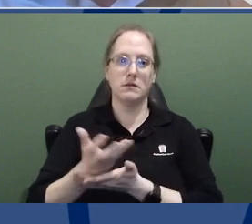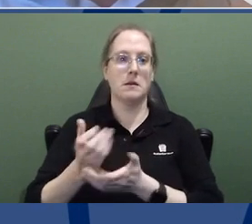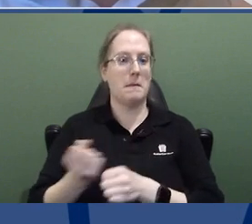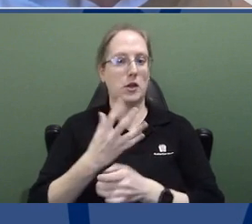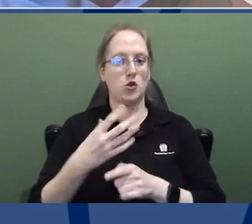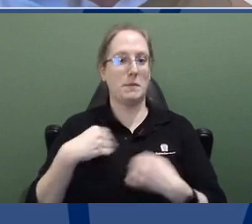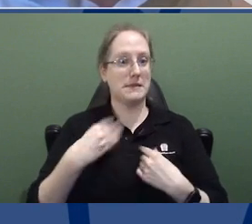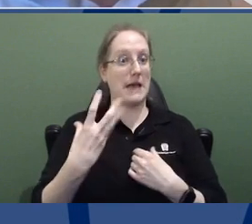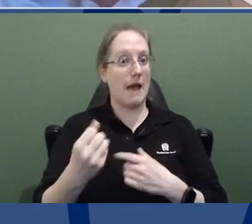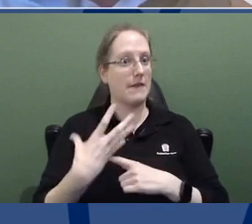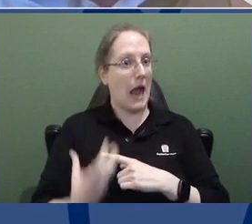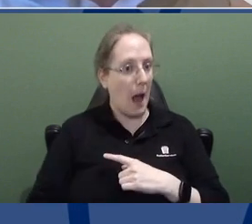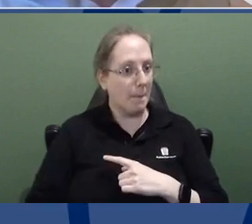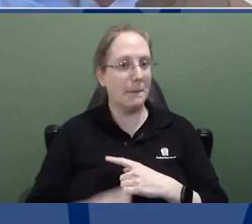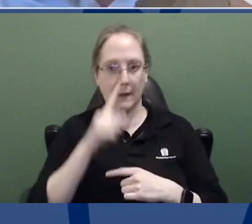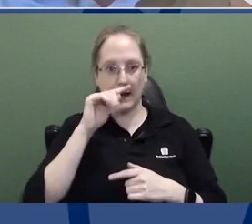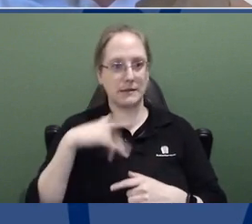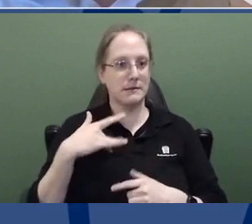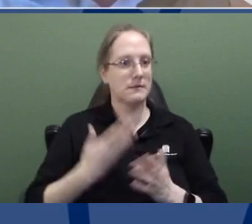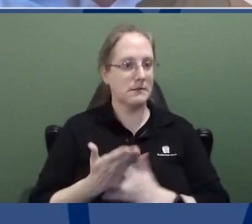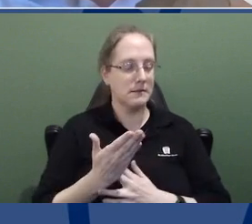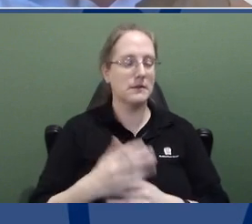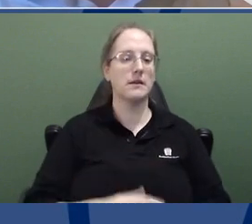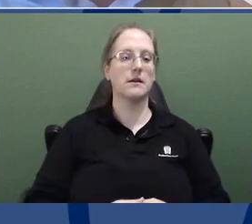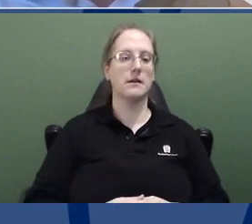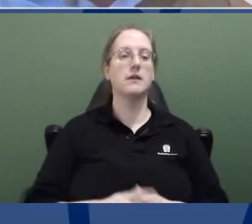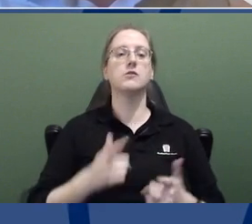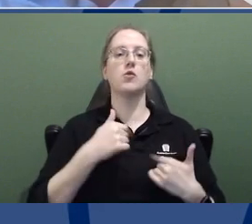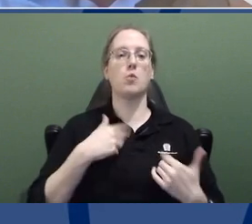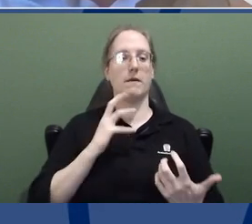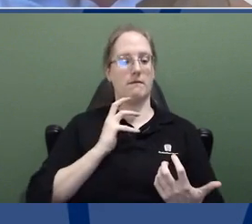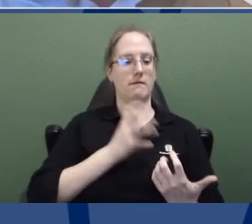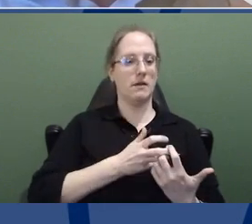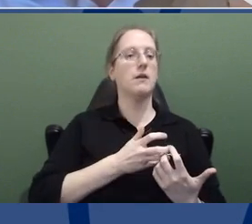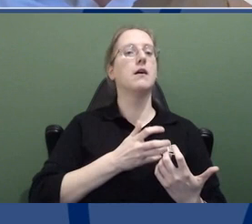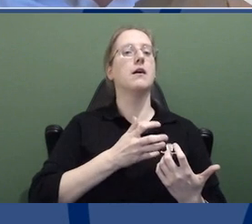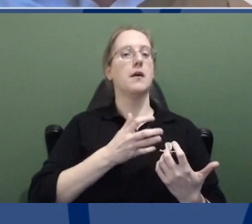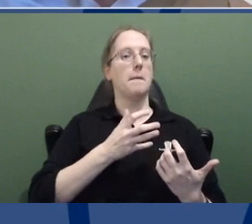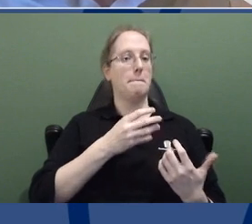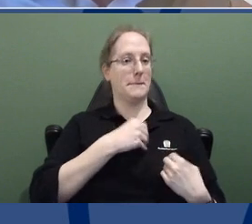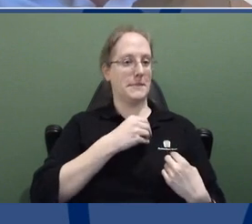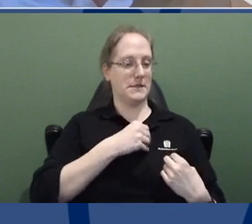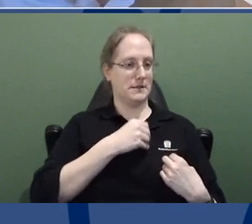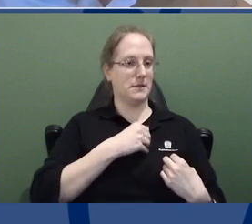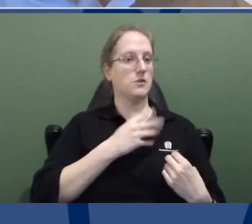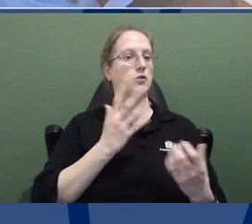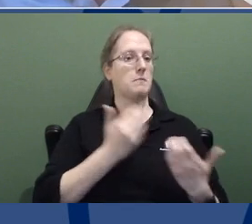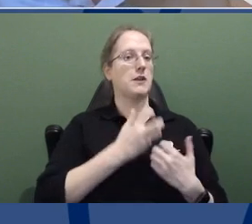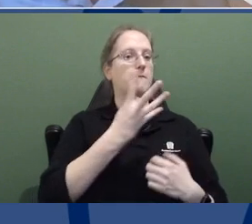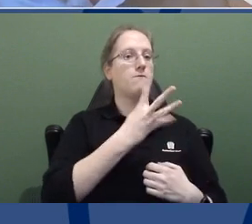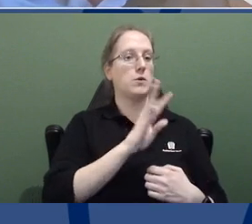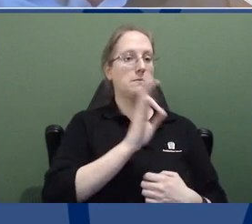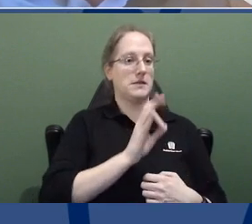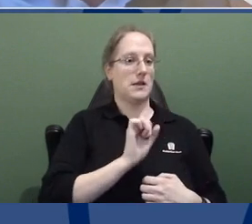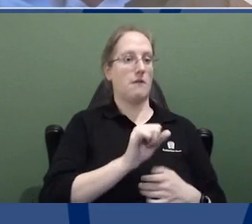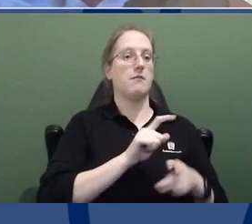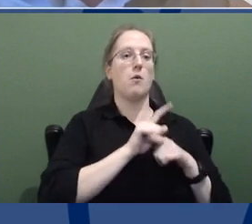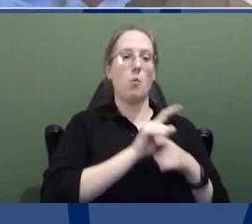aligned payments to businesses to 40 per cent of their weekly payroll. The minimum payment